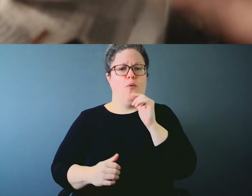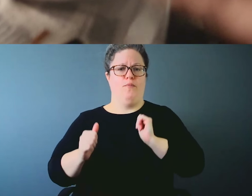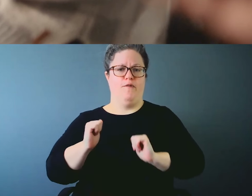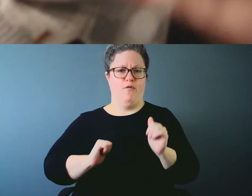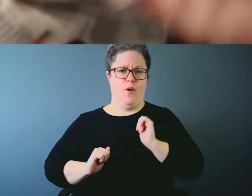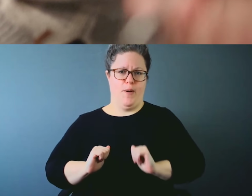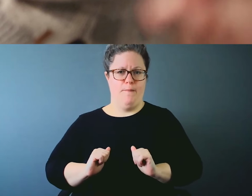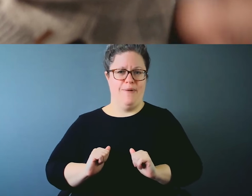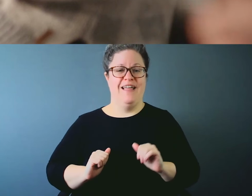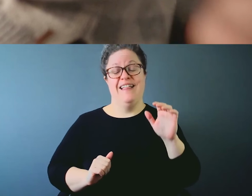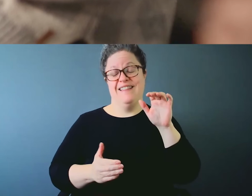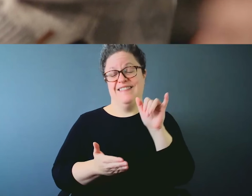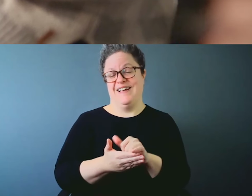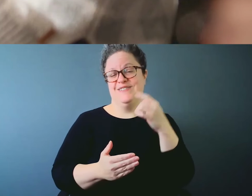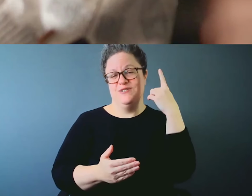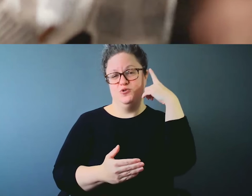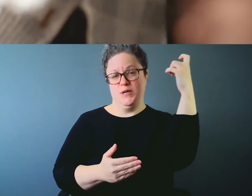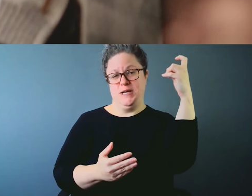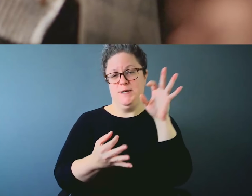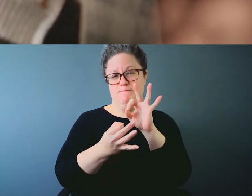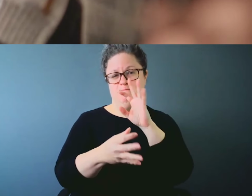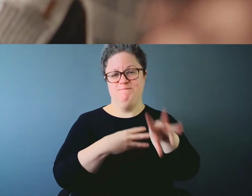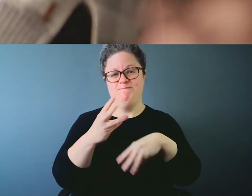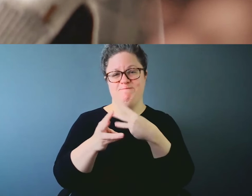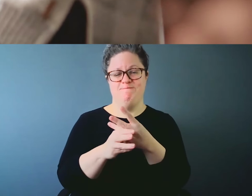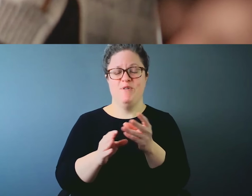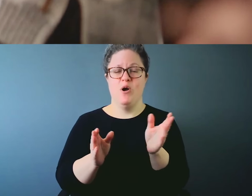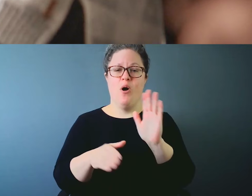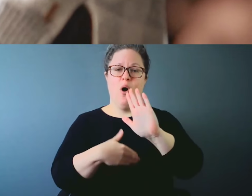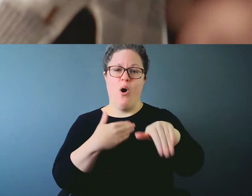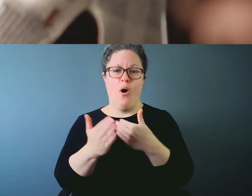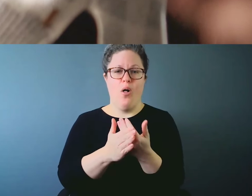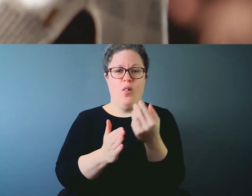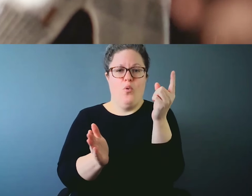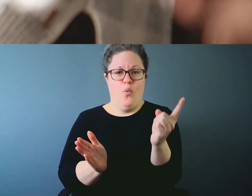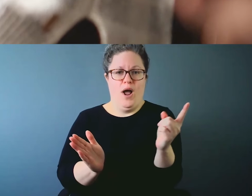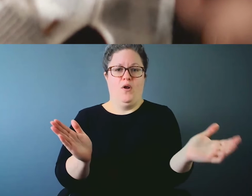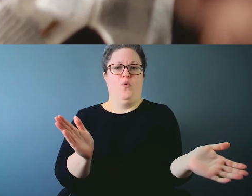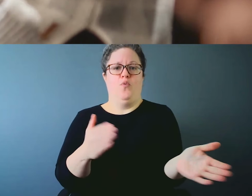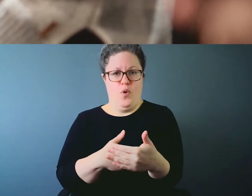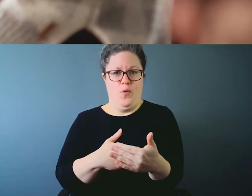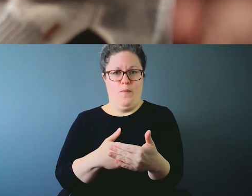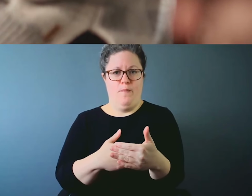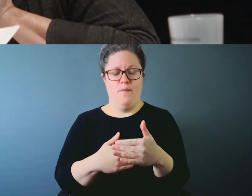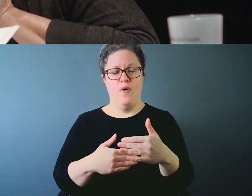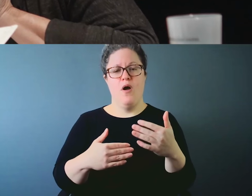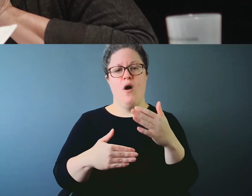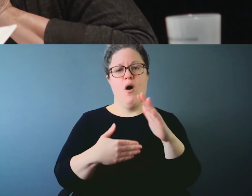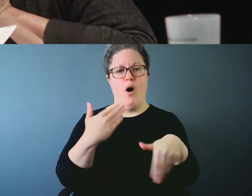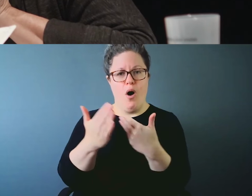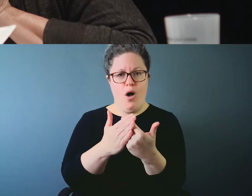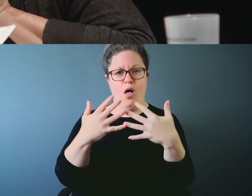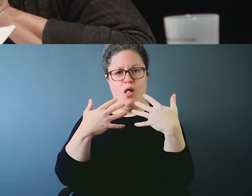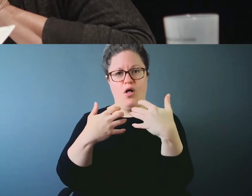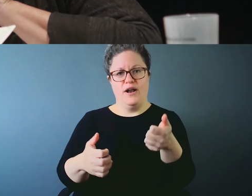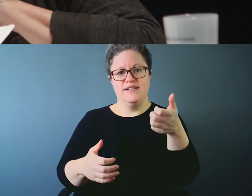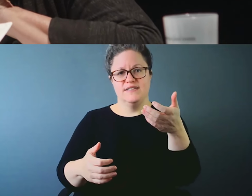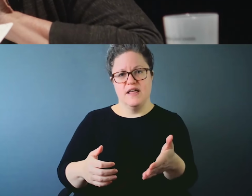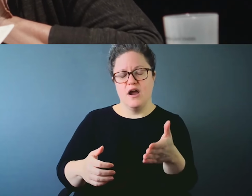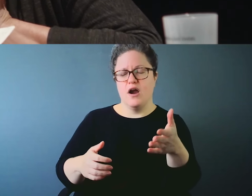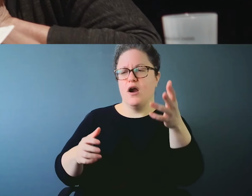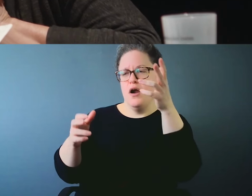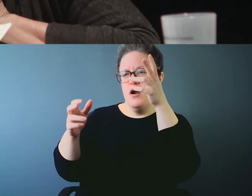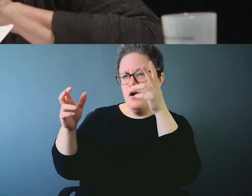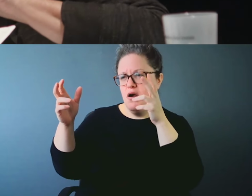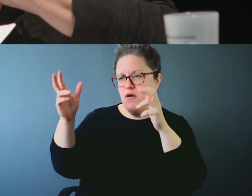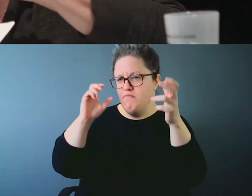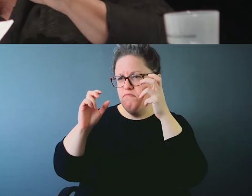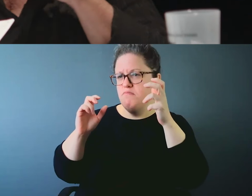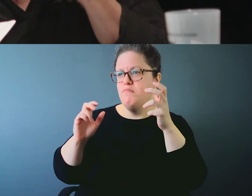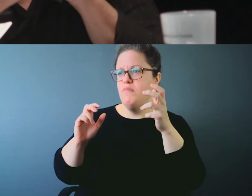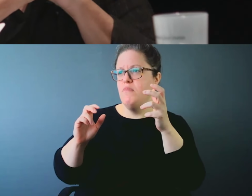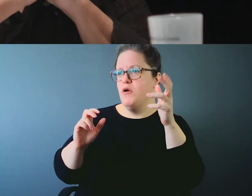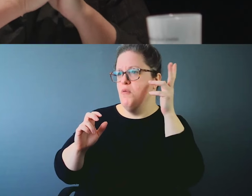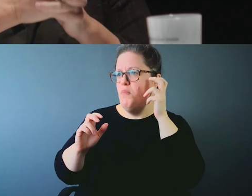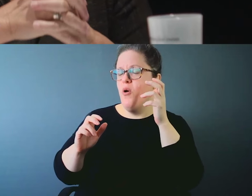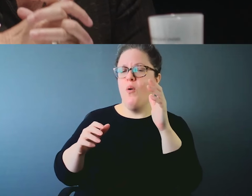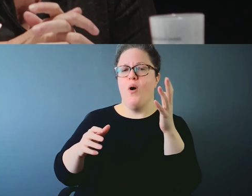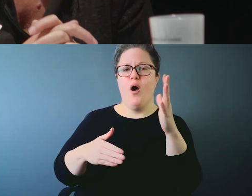I guess that's the dream is that we could all be in one room and hear the story and somehow we're all involved in it or touched by it.